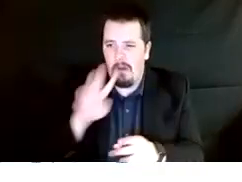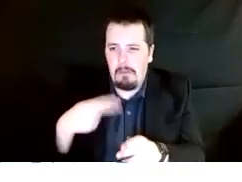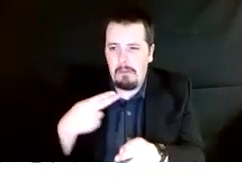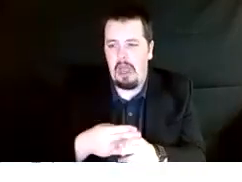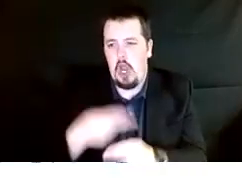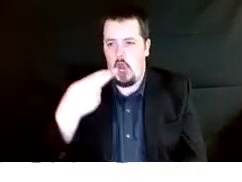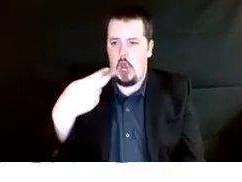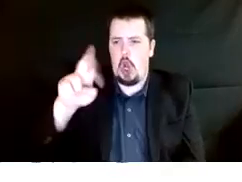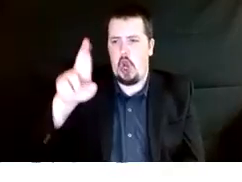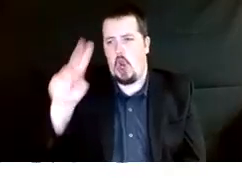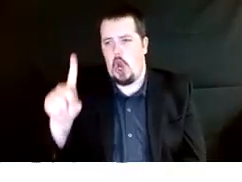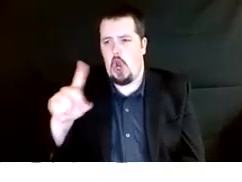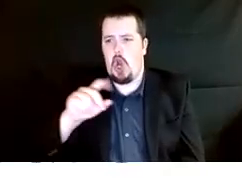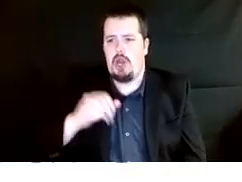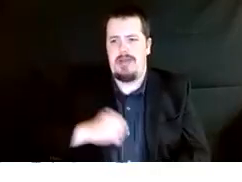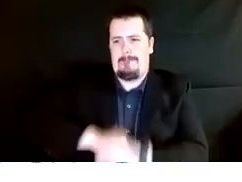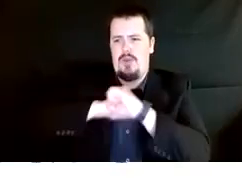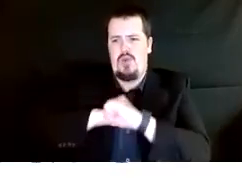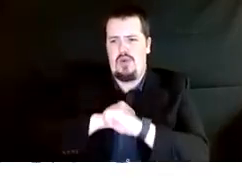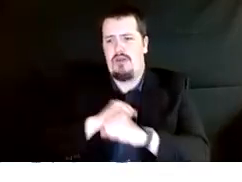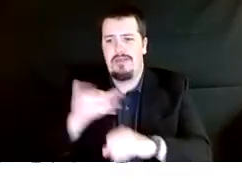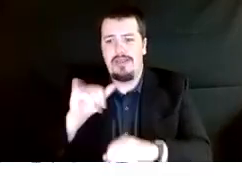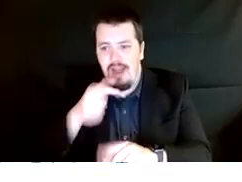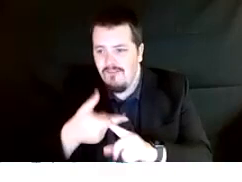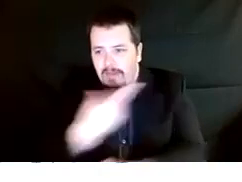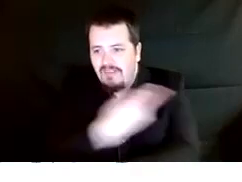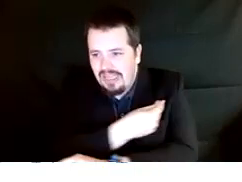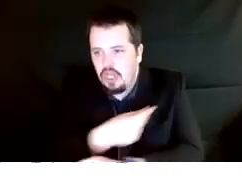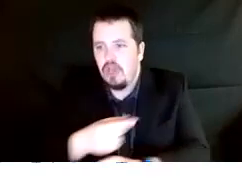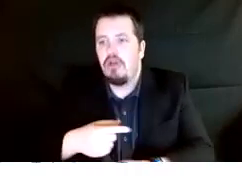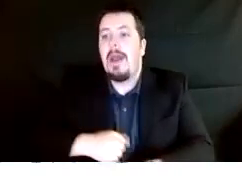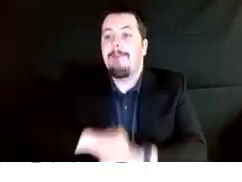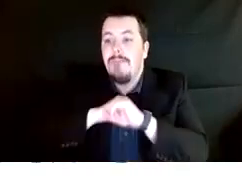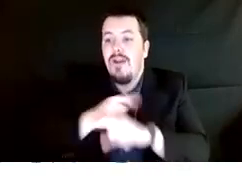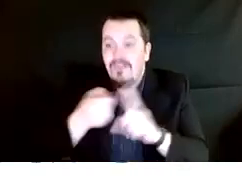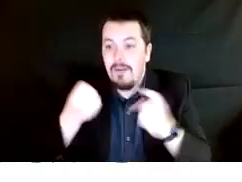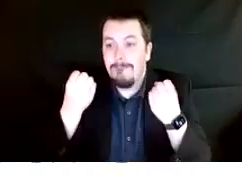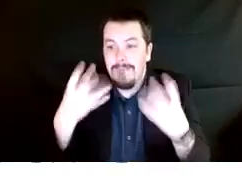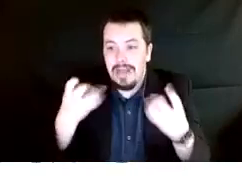and this is not herd immunity from a vaccine, it's herd immunity from lots of people getting COVID,